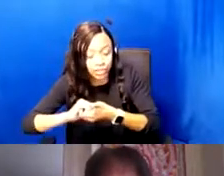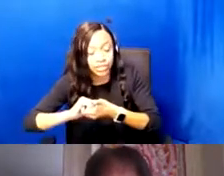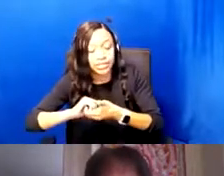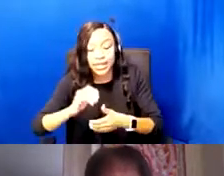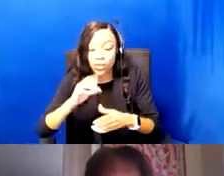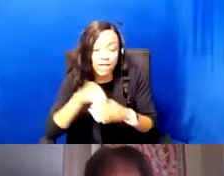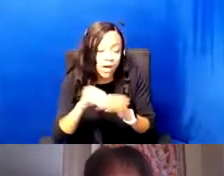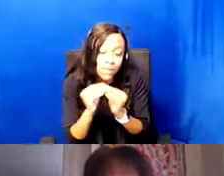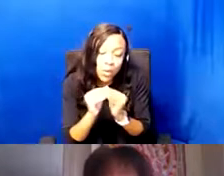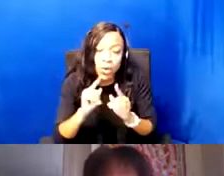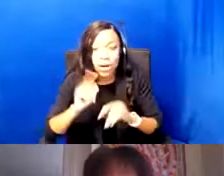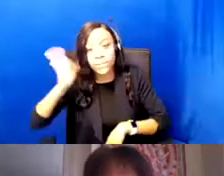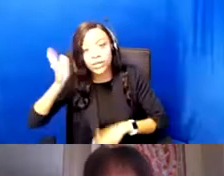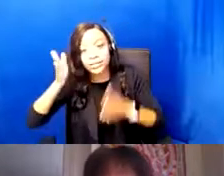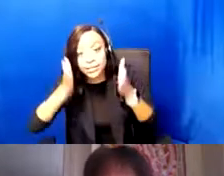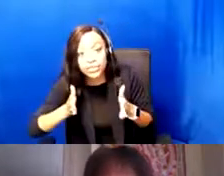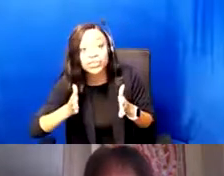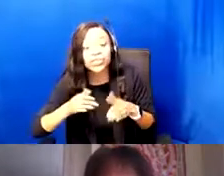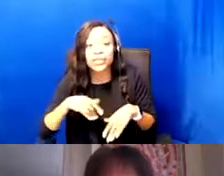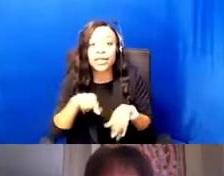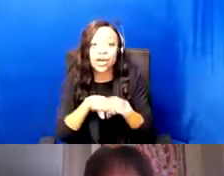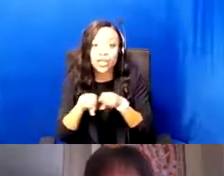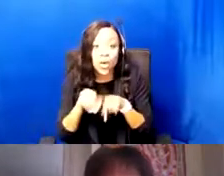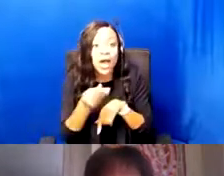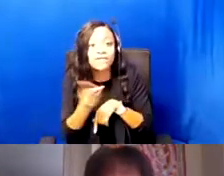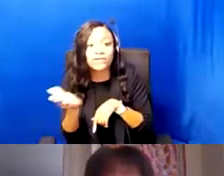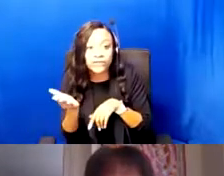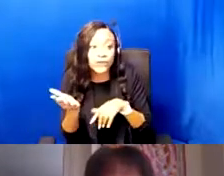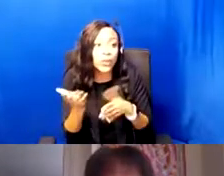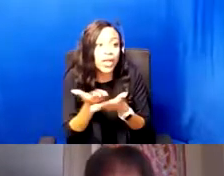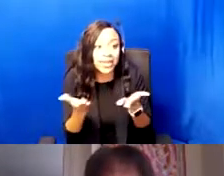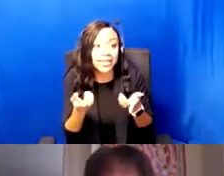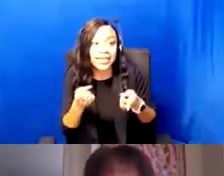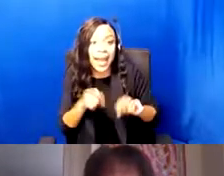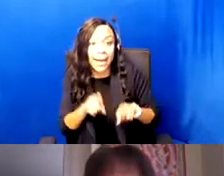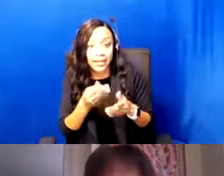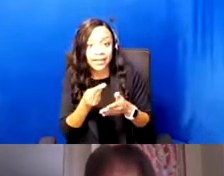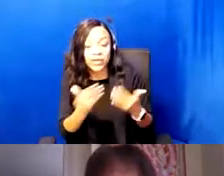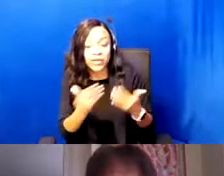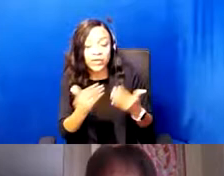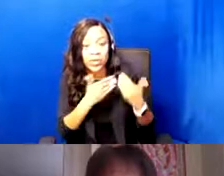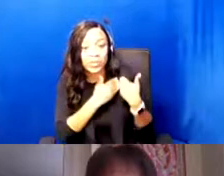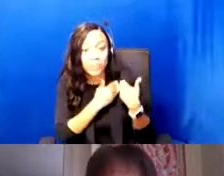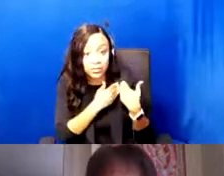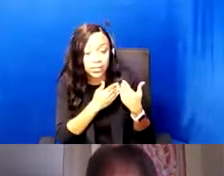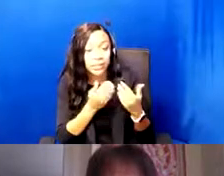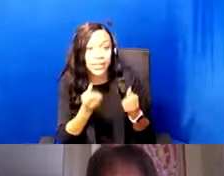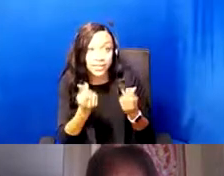that we will be doing fewer things. But there is just a lot of thinking that will need to go into this,